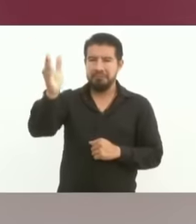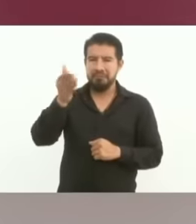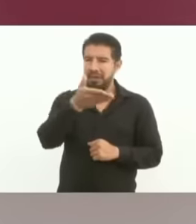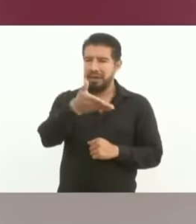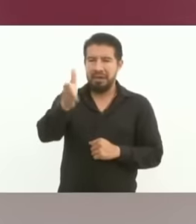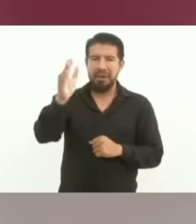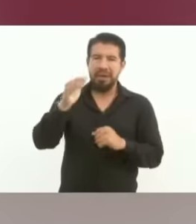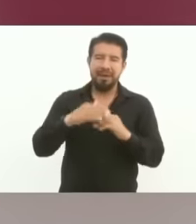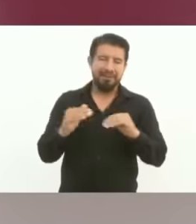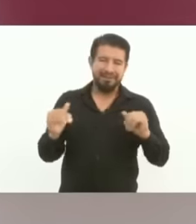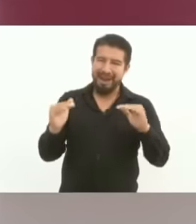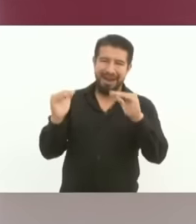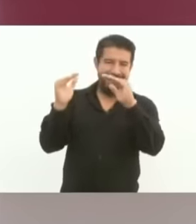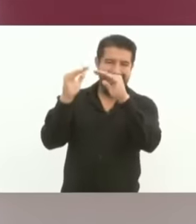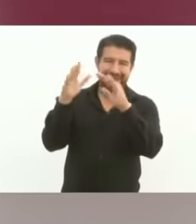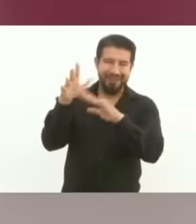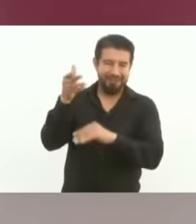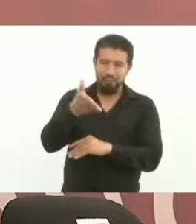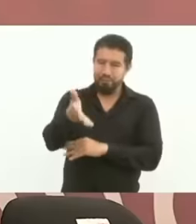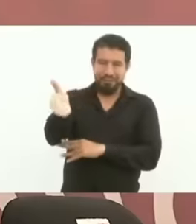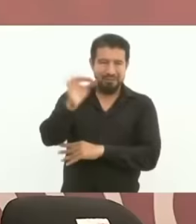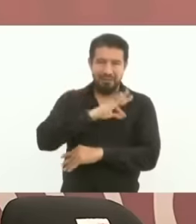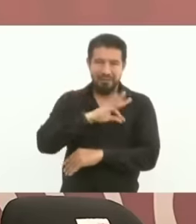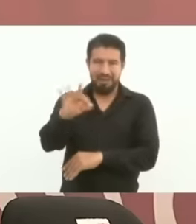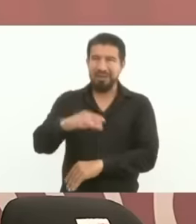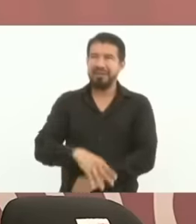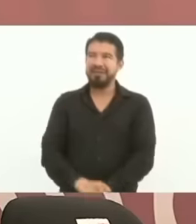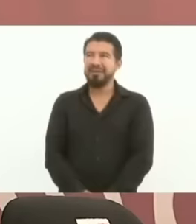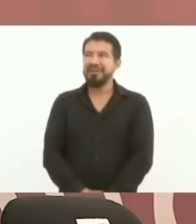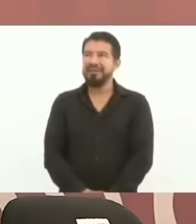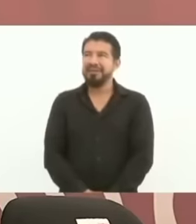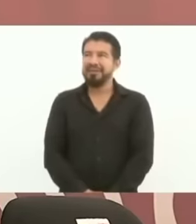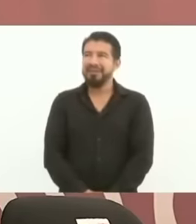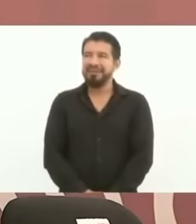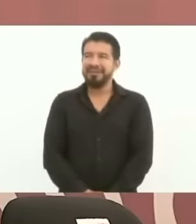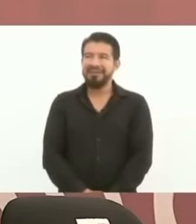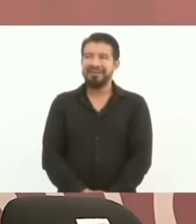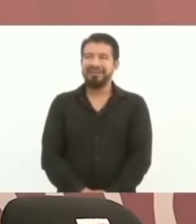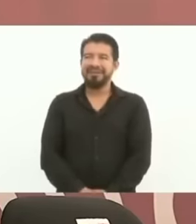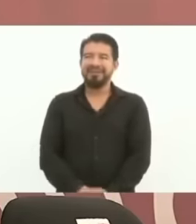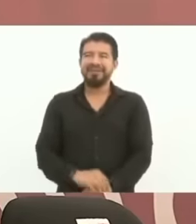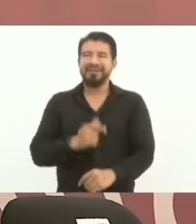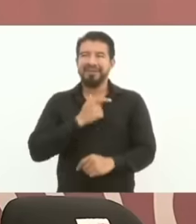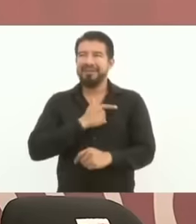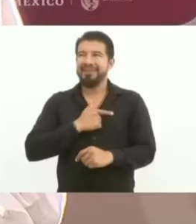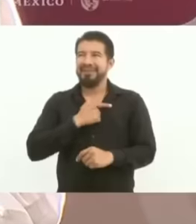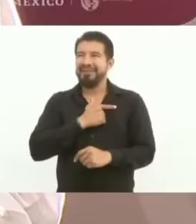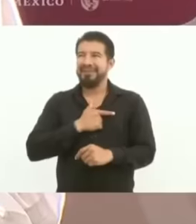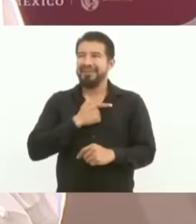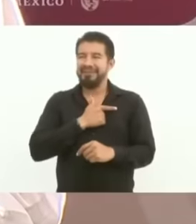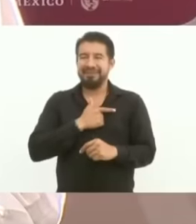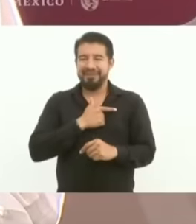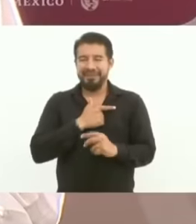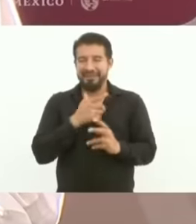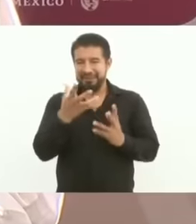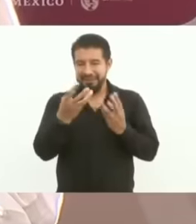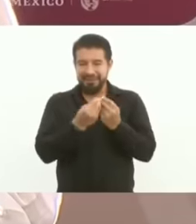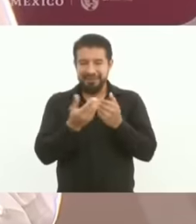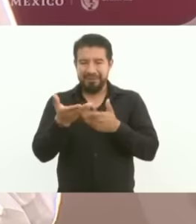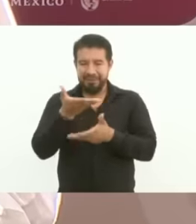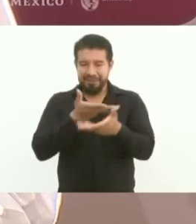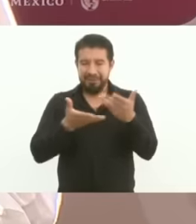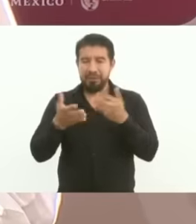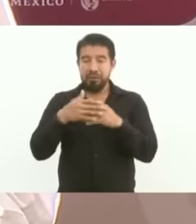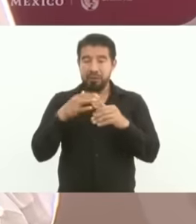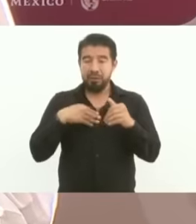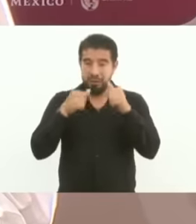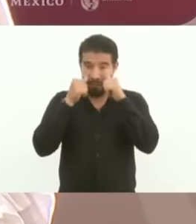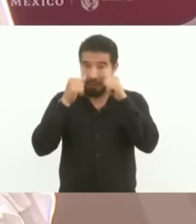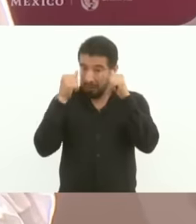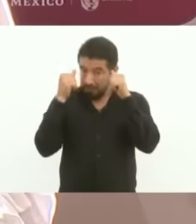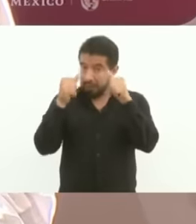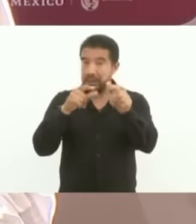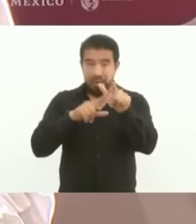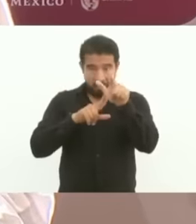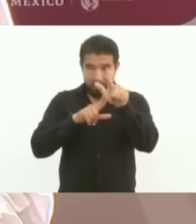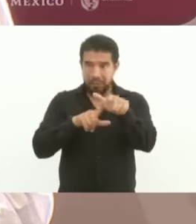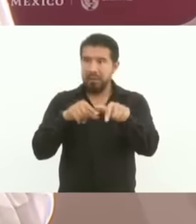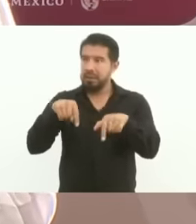Chiapa, it is a great pleasure to be with you as soon as I tell you, I am always aware of Concordia,